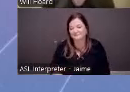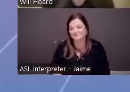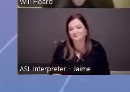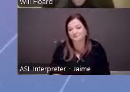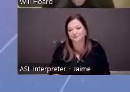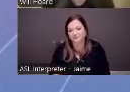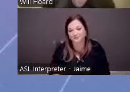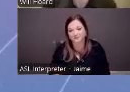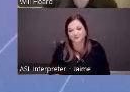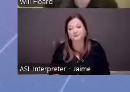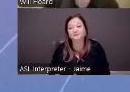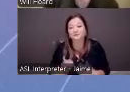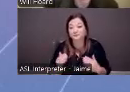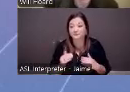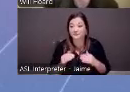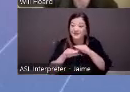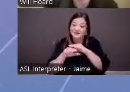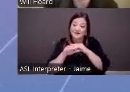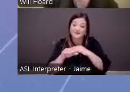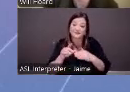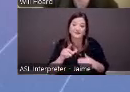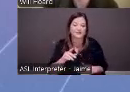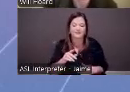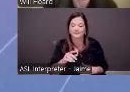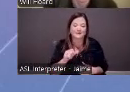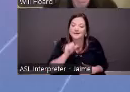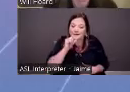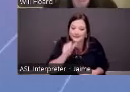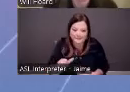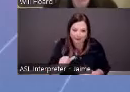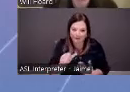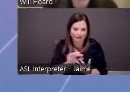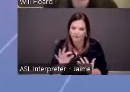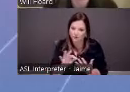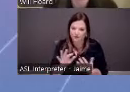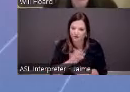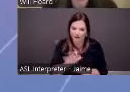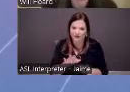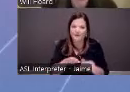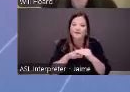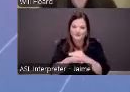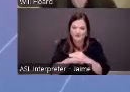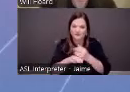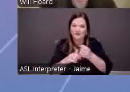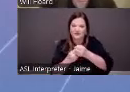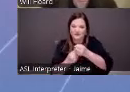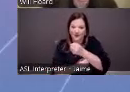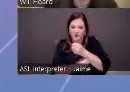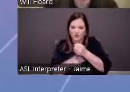And then accessibility isn't optional. It's foundational for ethical research, not only for the disability community